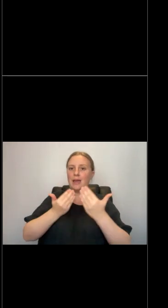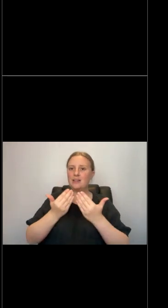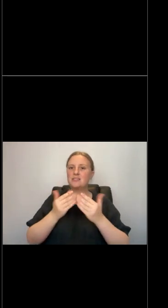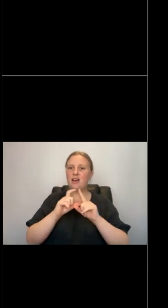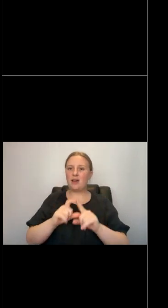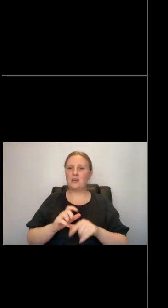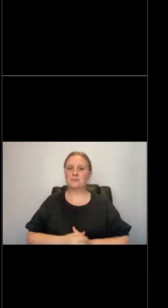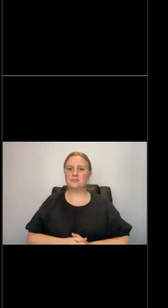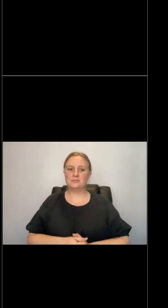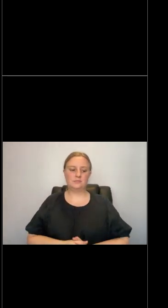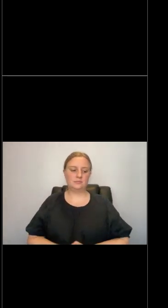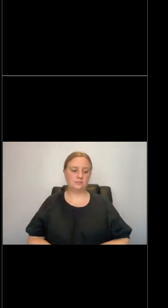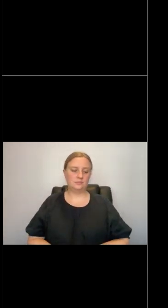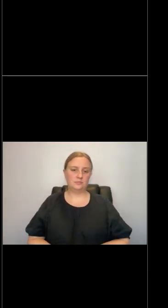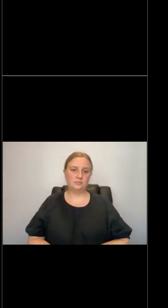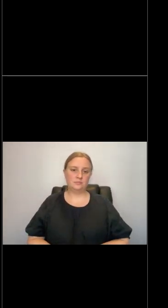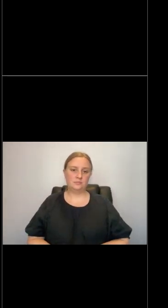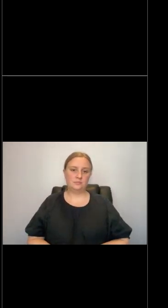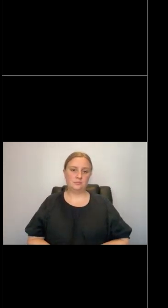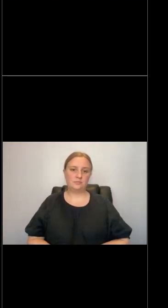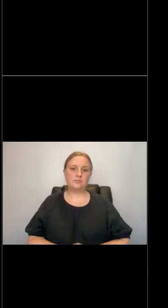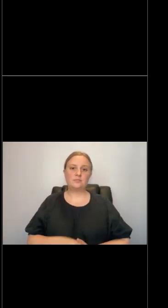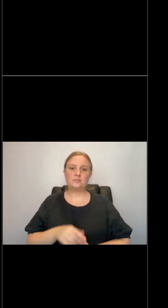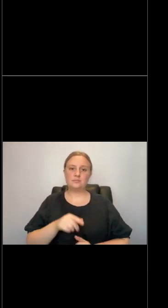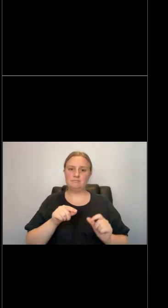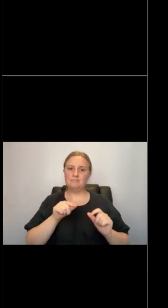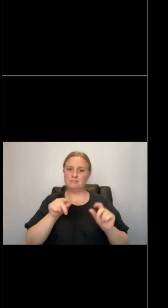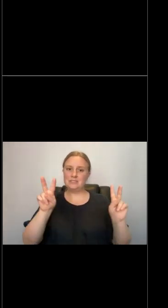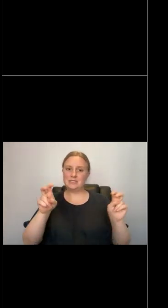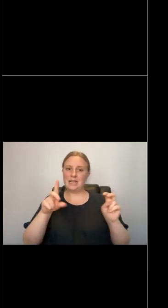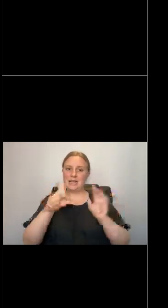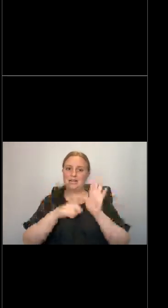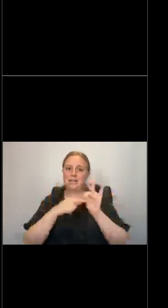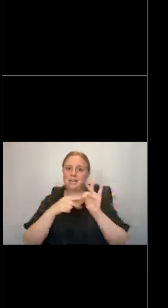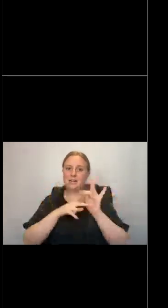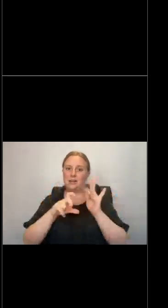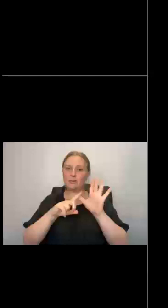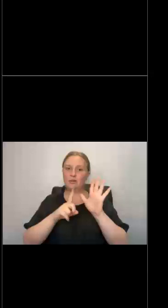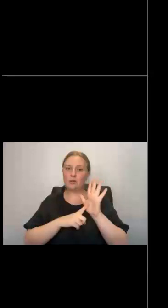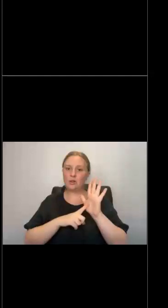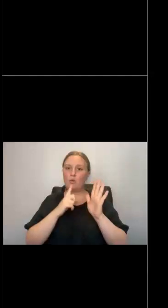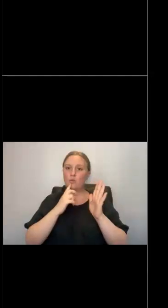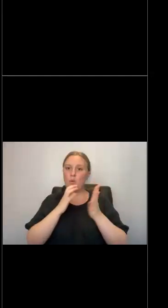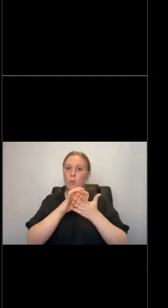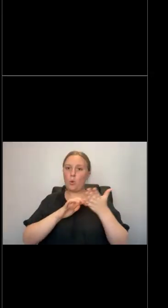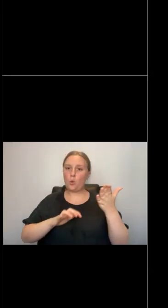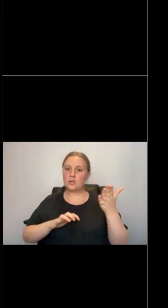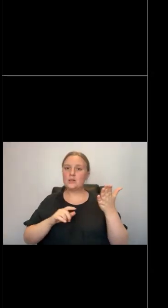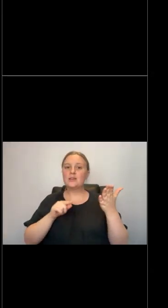I've got a slide here about clinical reports. There's something that has to be provided for us.